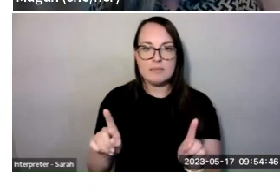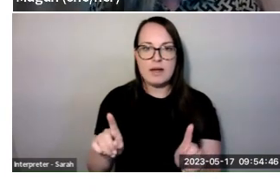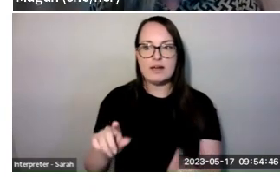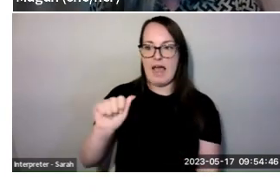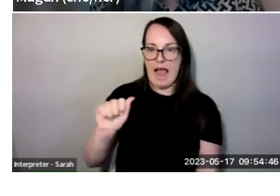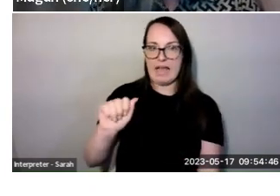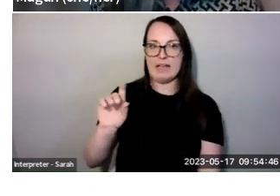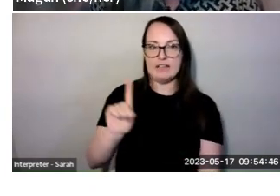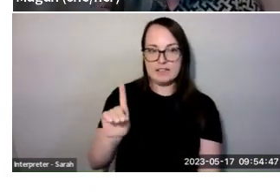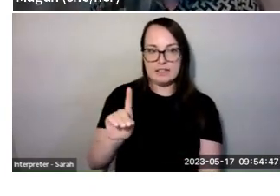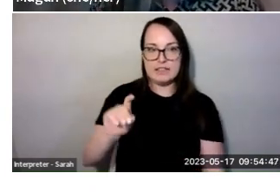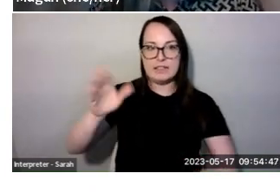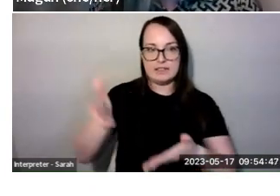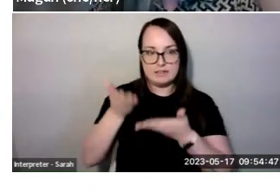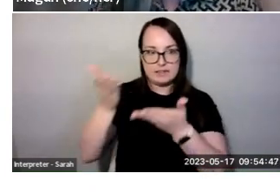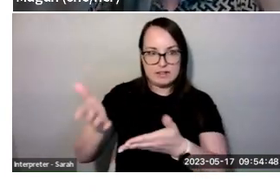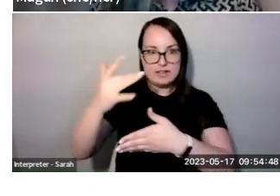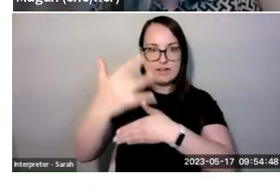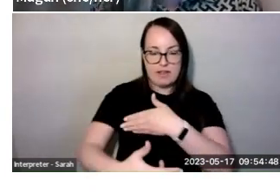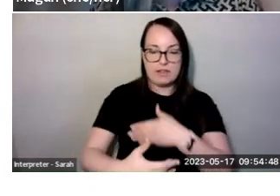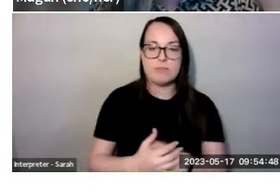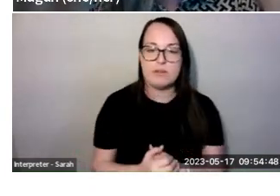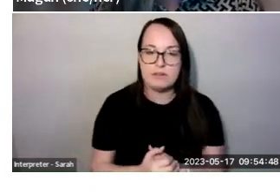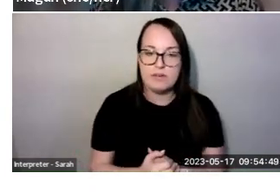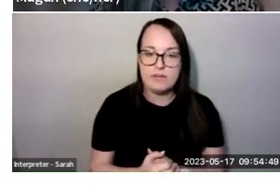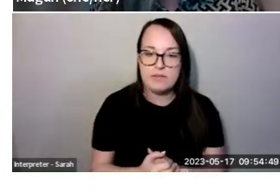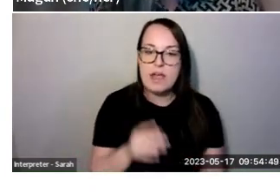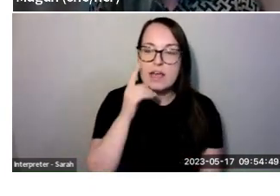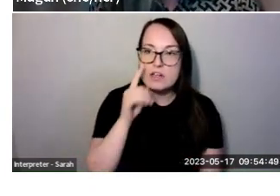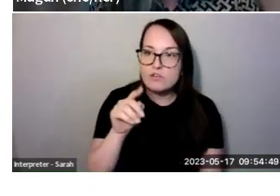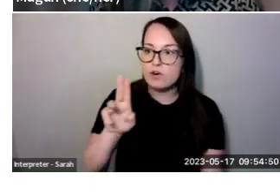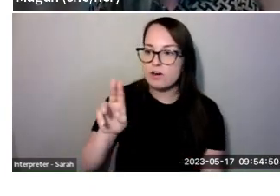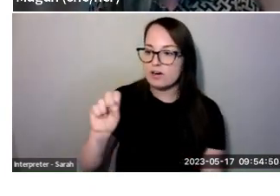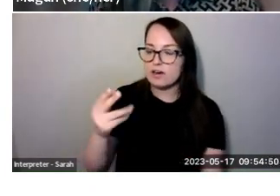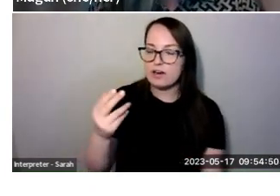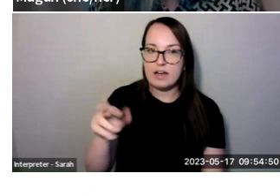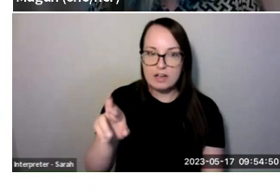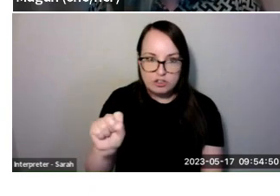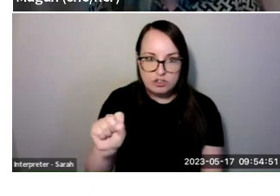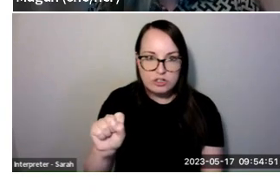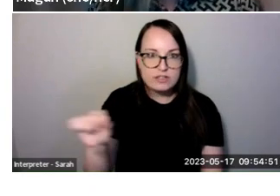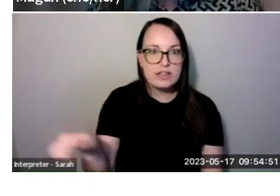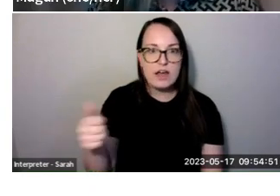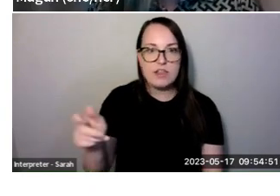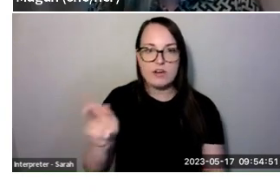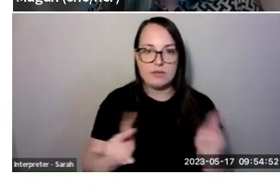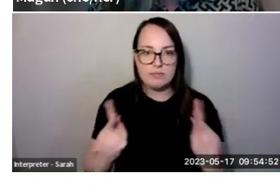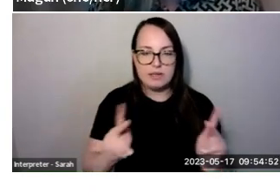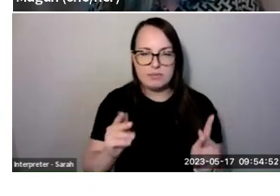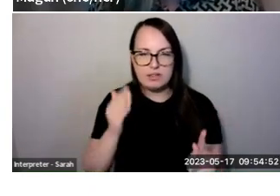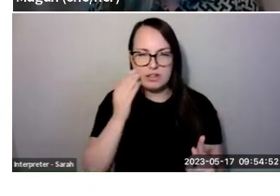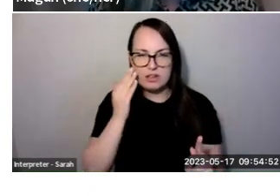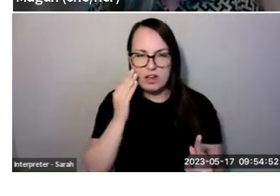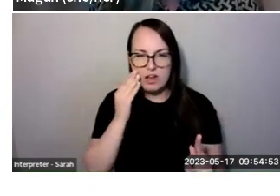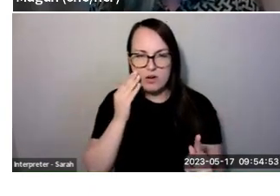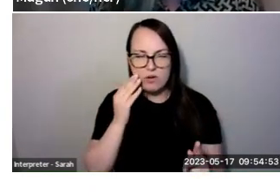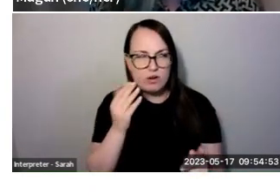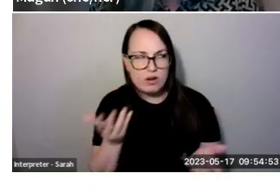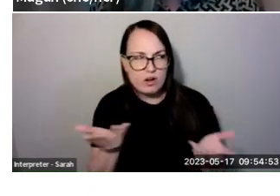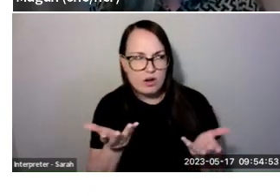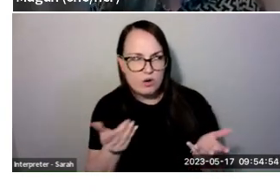It doesn't need a date, just today, it's available. It's not just for the people blind or partially sighted but for the ushers